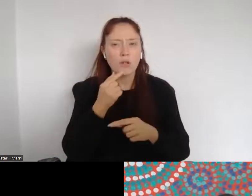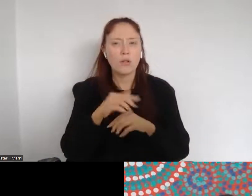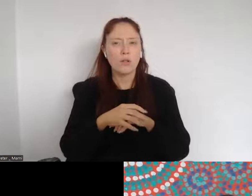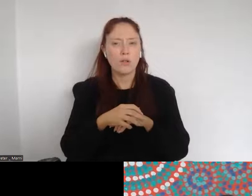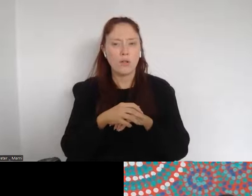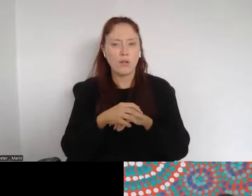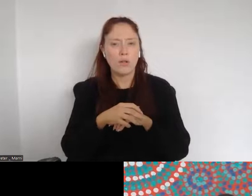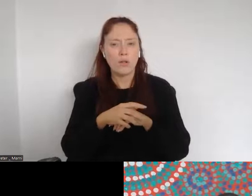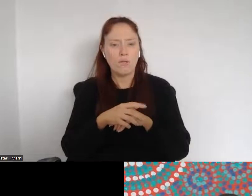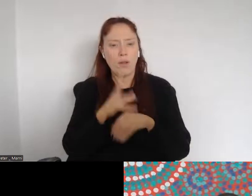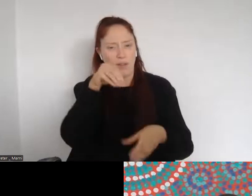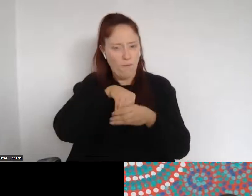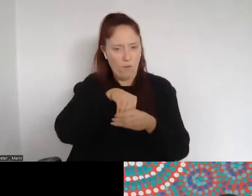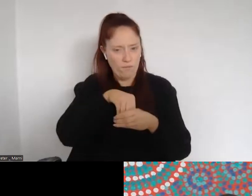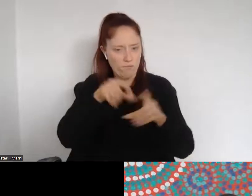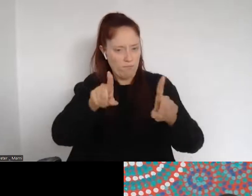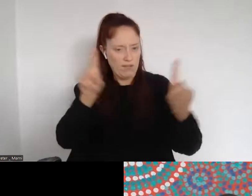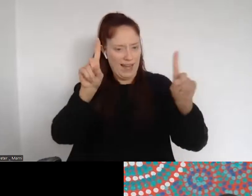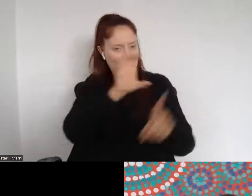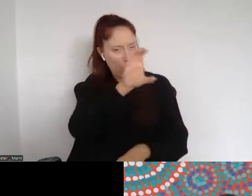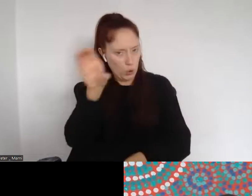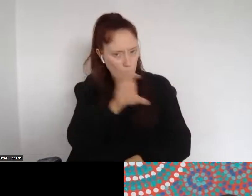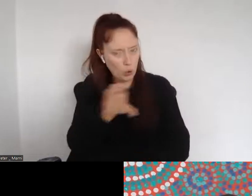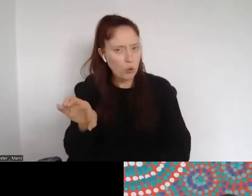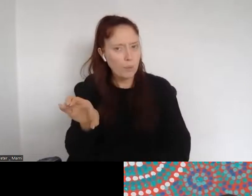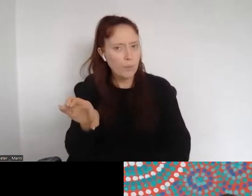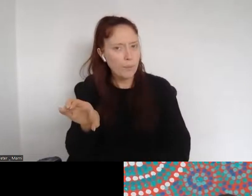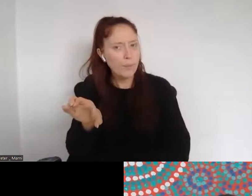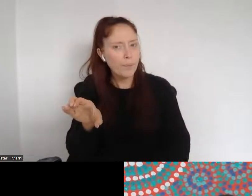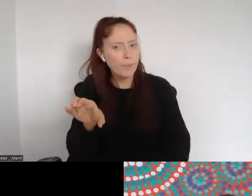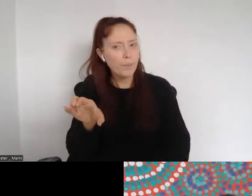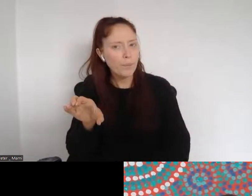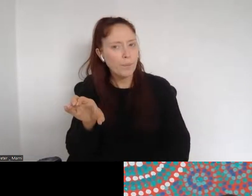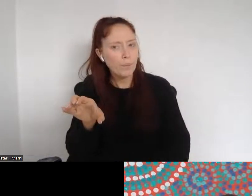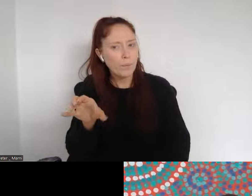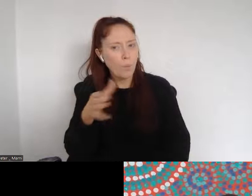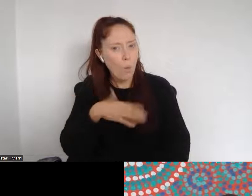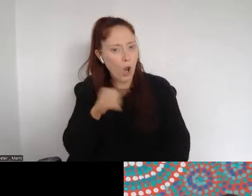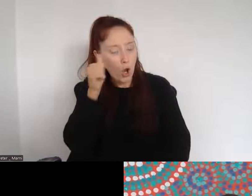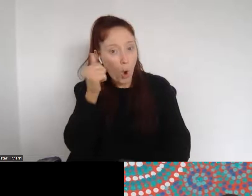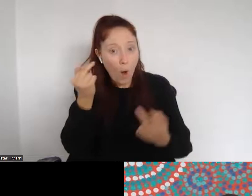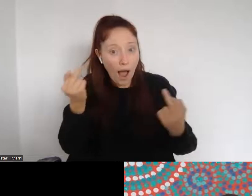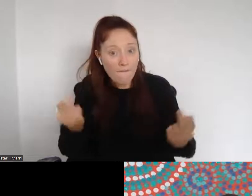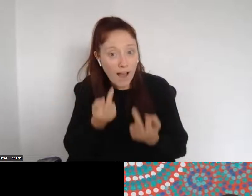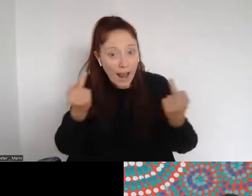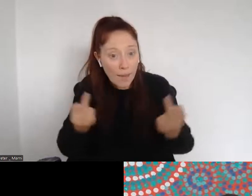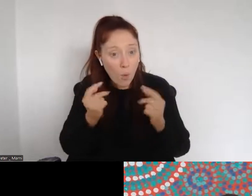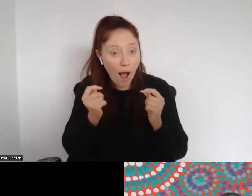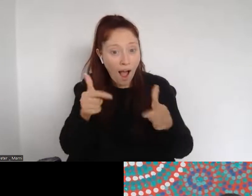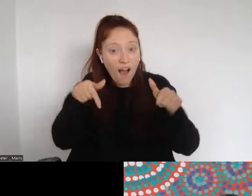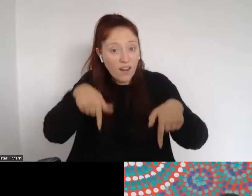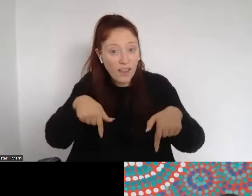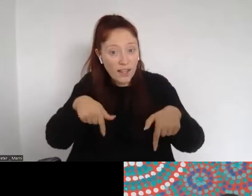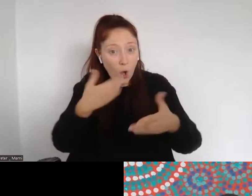presentation today and whether it would be available on the QAI website, but all of